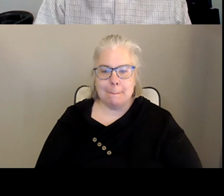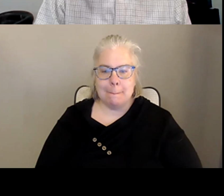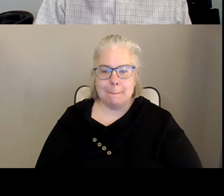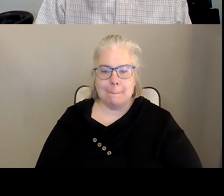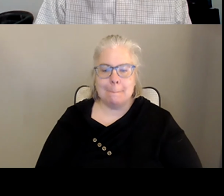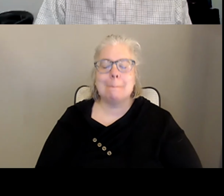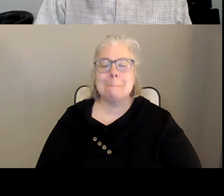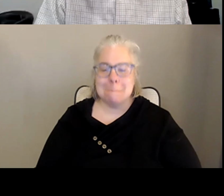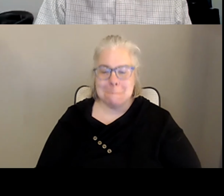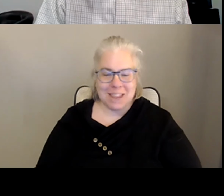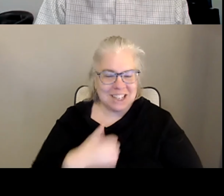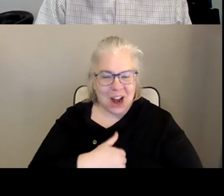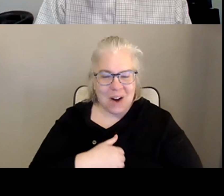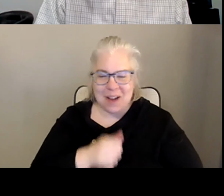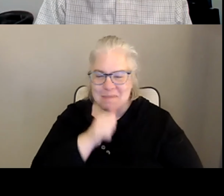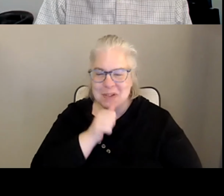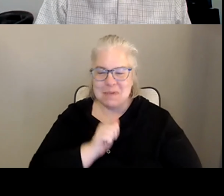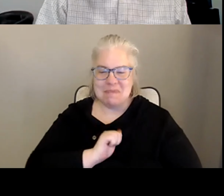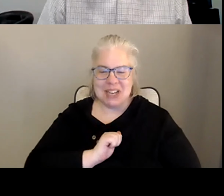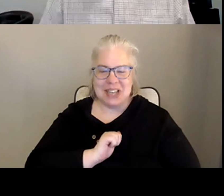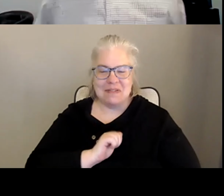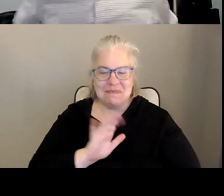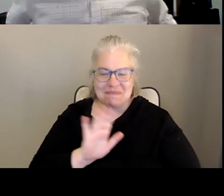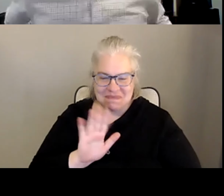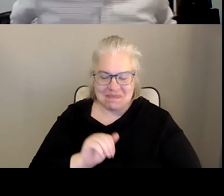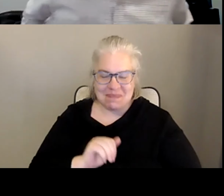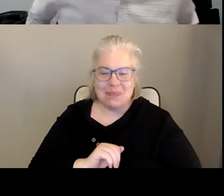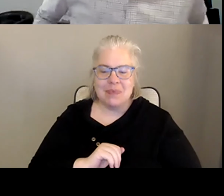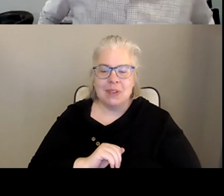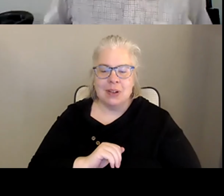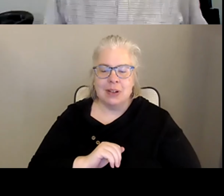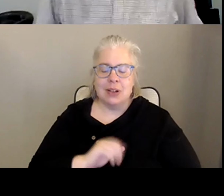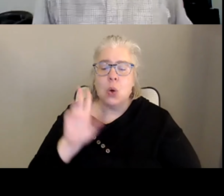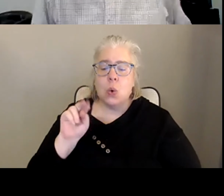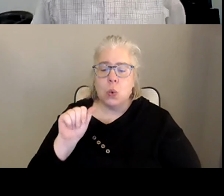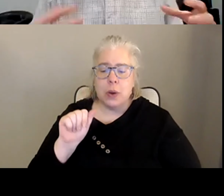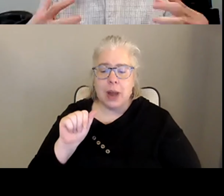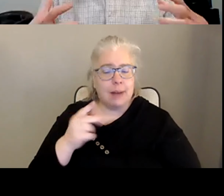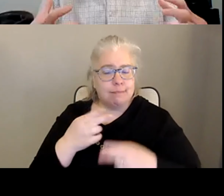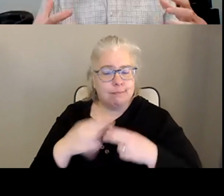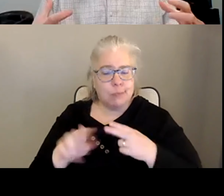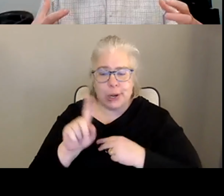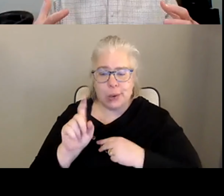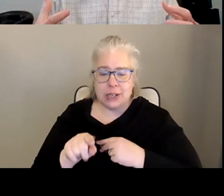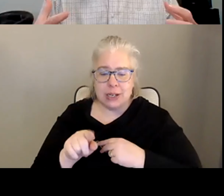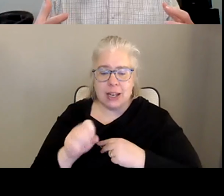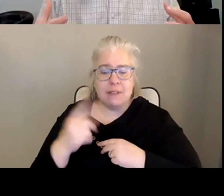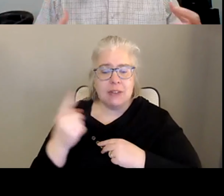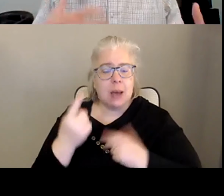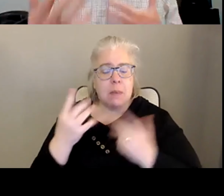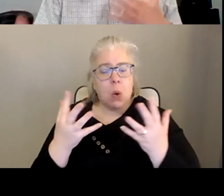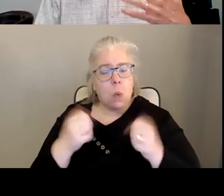There we go, sorry about that. I had muted myself in case there was any background noise here. So Una, just a quick question. I mean if somebody wants to work with you